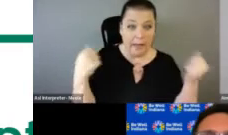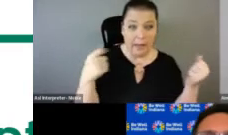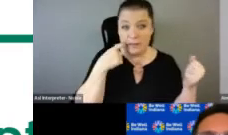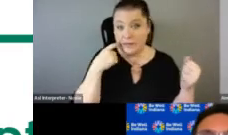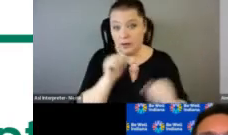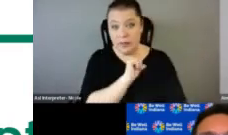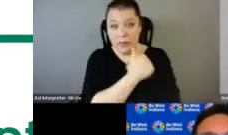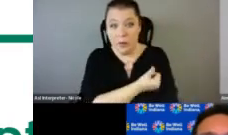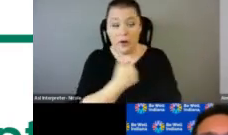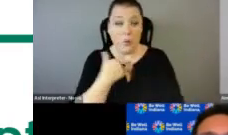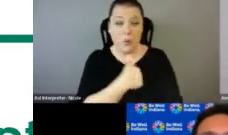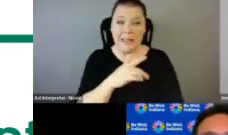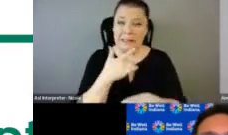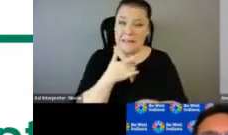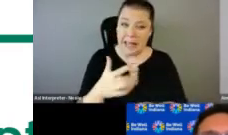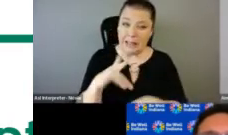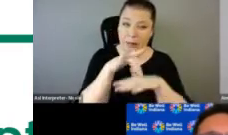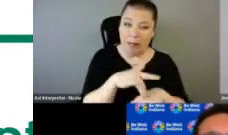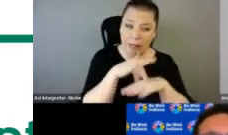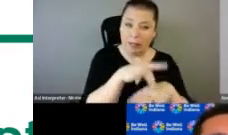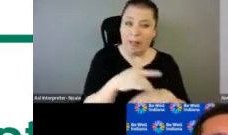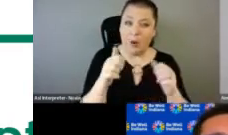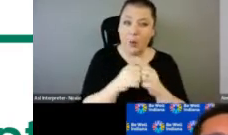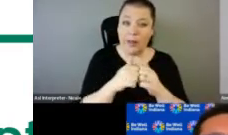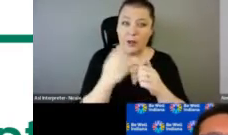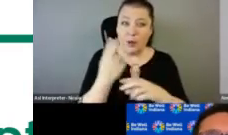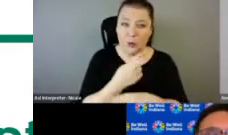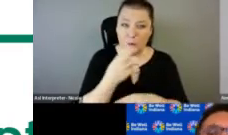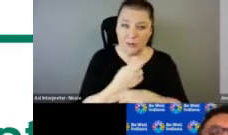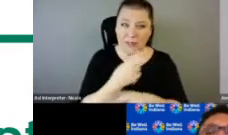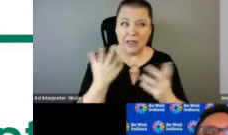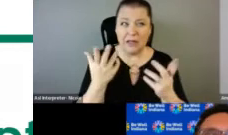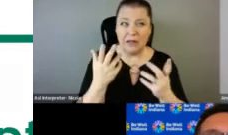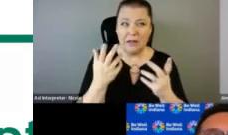really fixated on, on the use of the use of the substance, right.